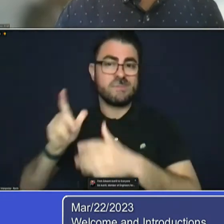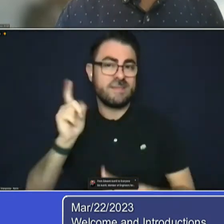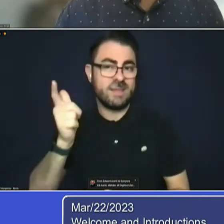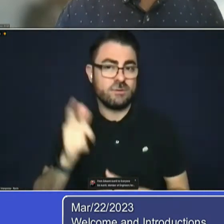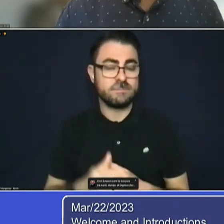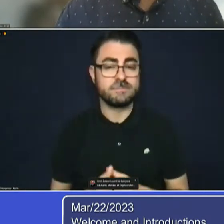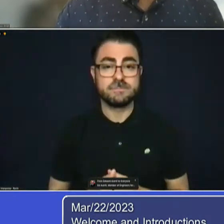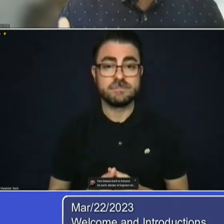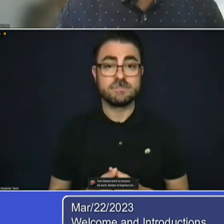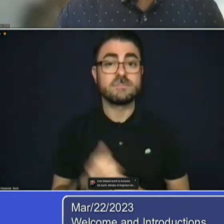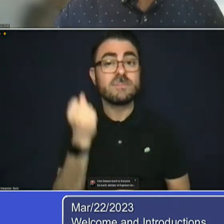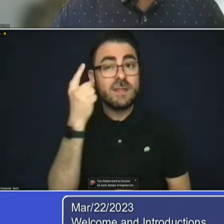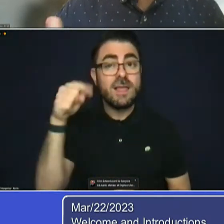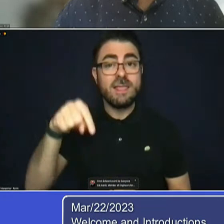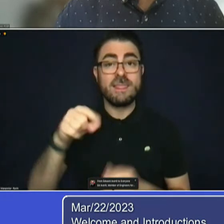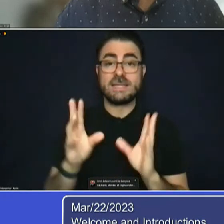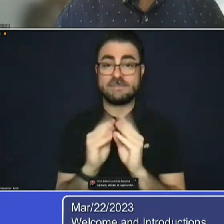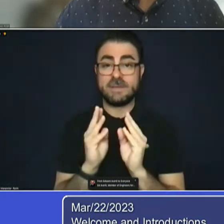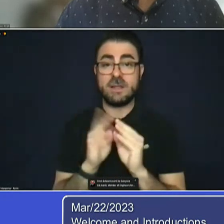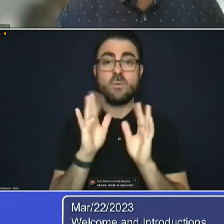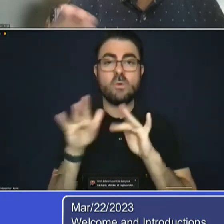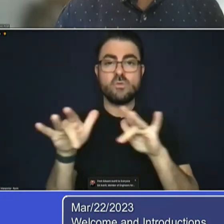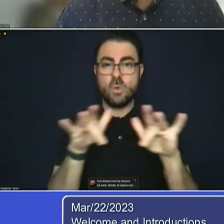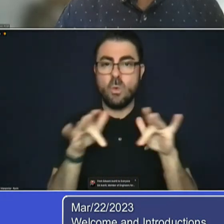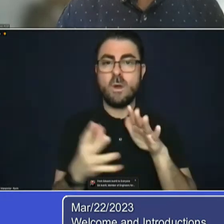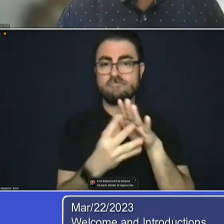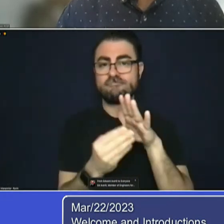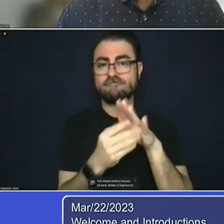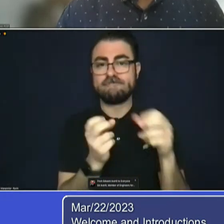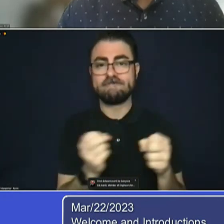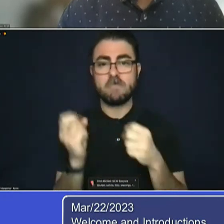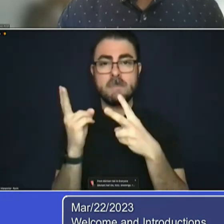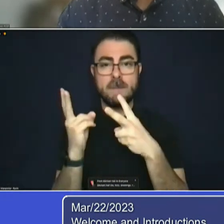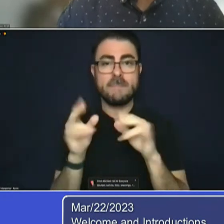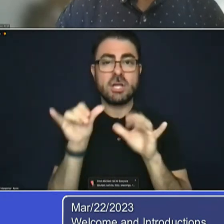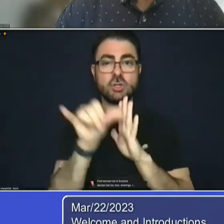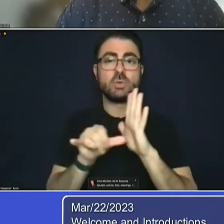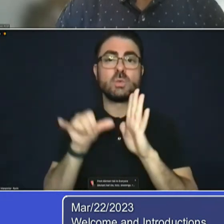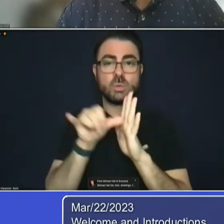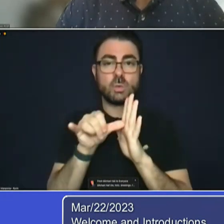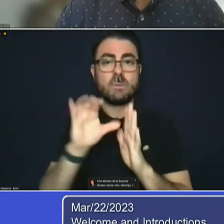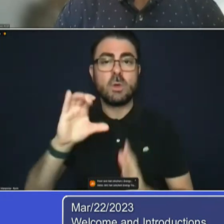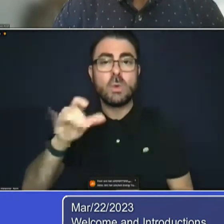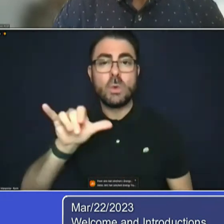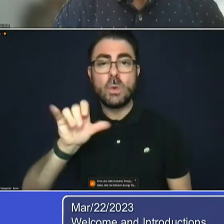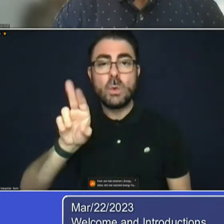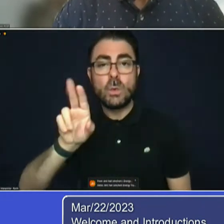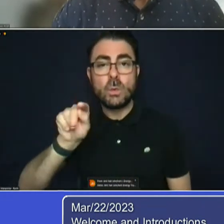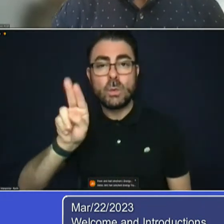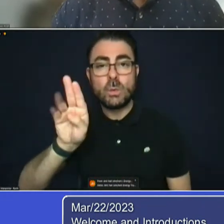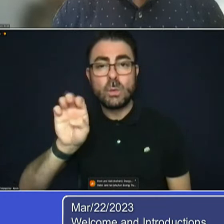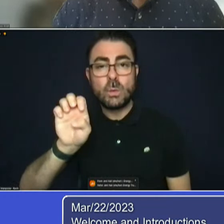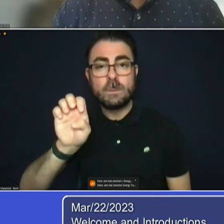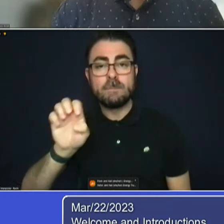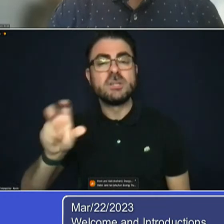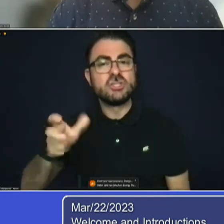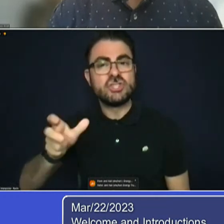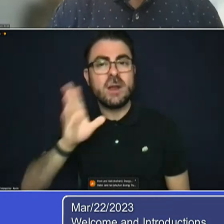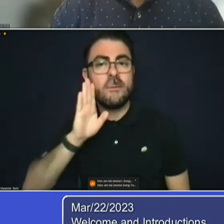WE MOVE INTO THE BREAKOUT GROUPS WHERE WE WILL ENCOURAGE DIALOGUE. THIS MEETING IS GOING TO BE